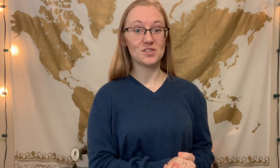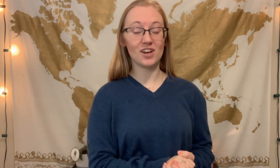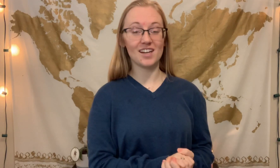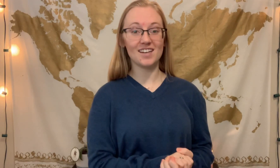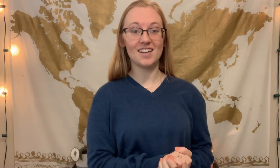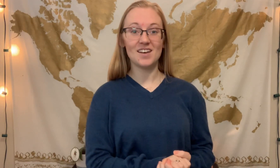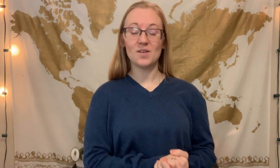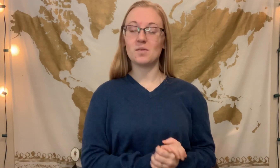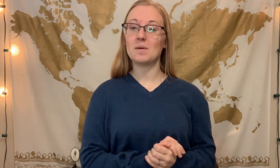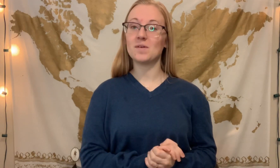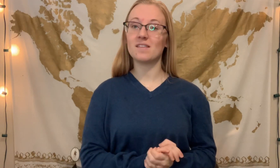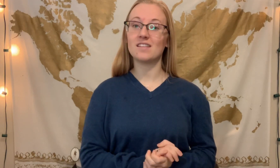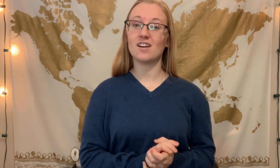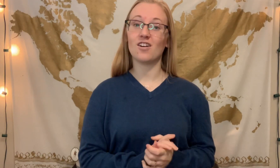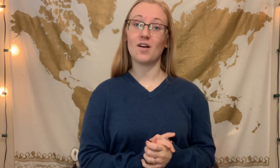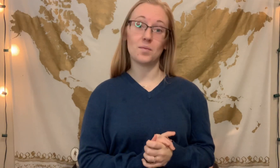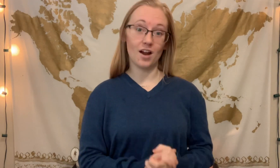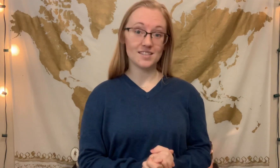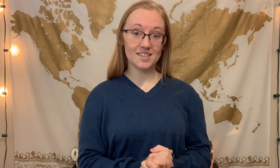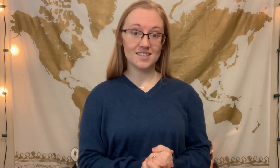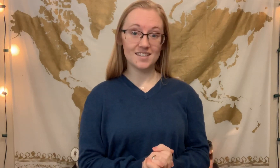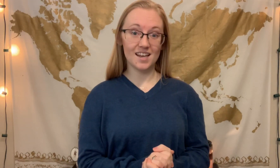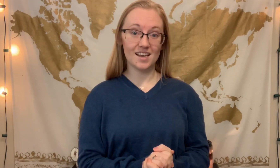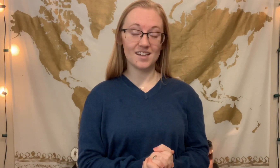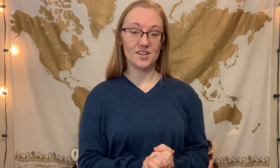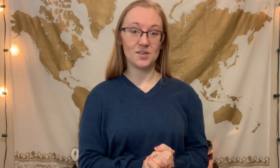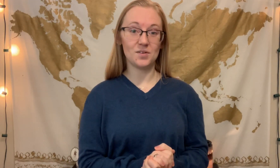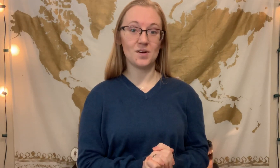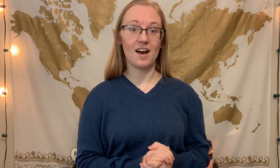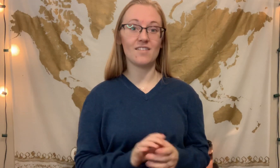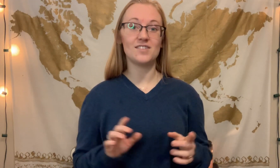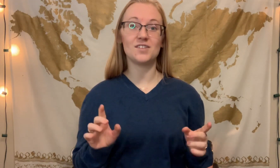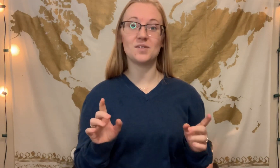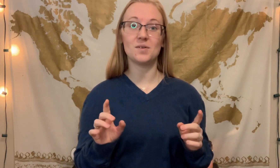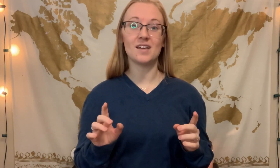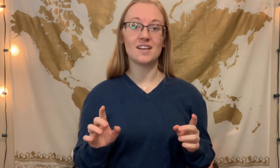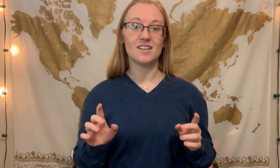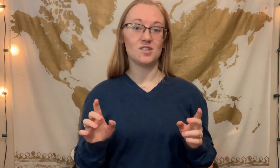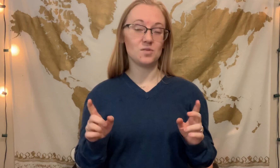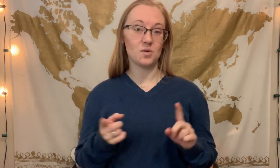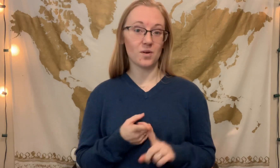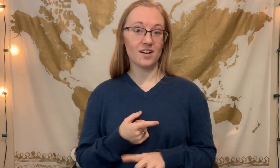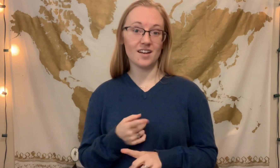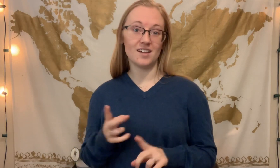the training. Remember that there are prizes and you have to do the work and